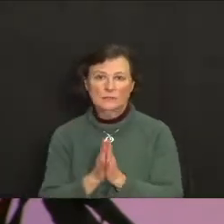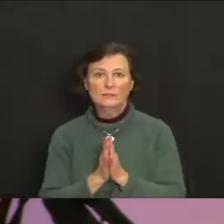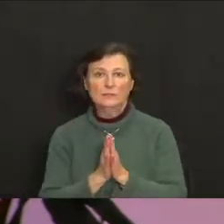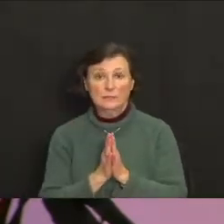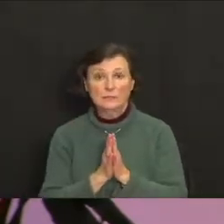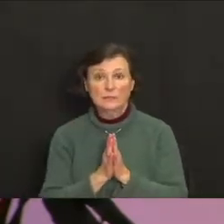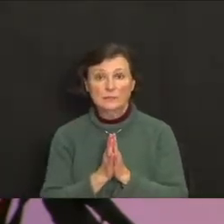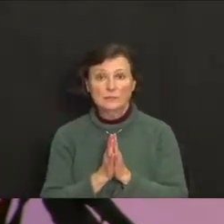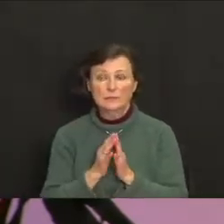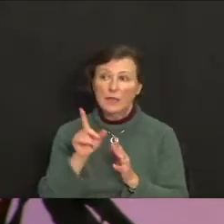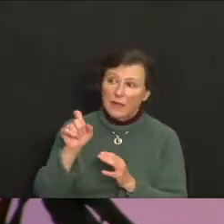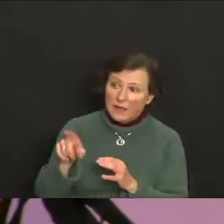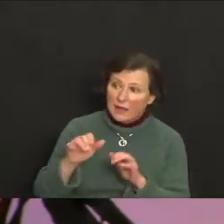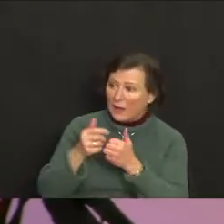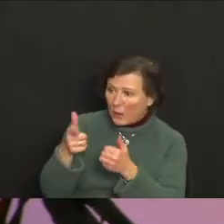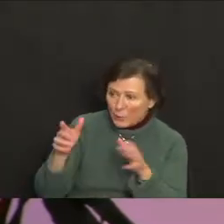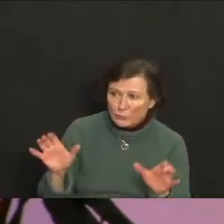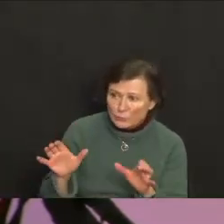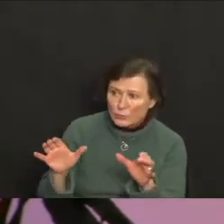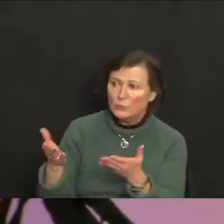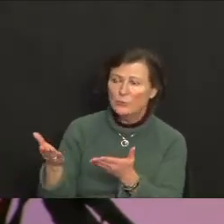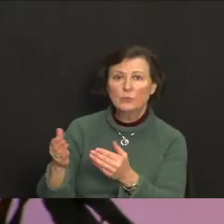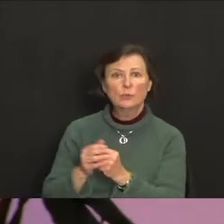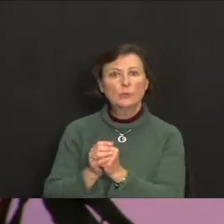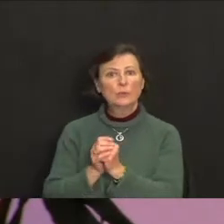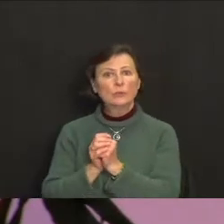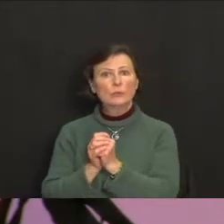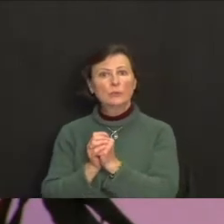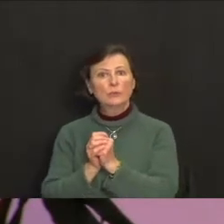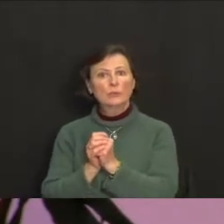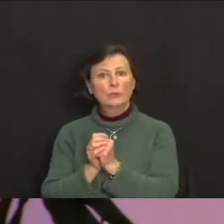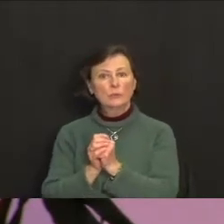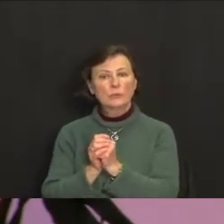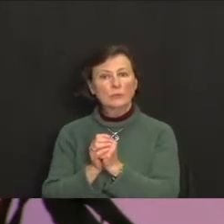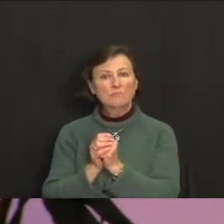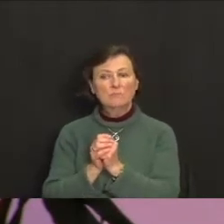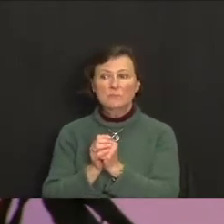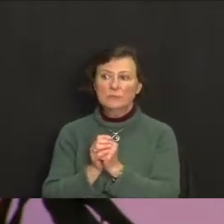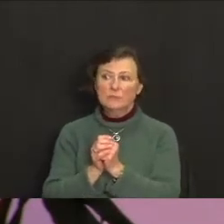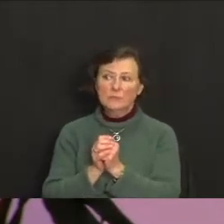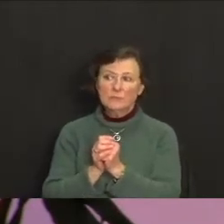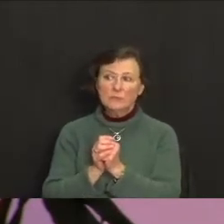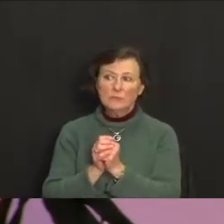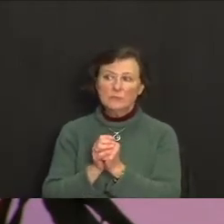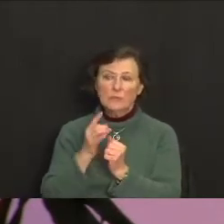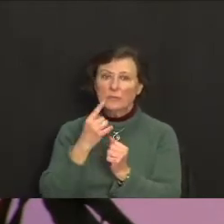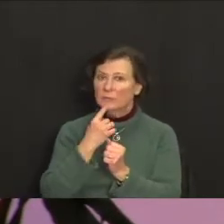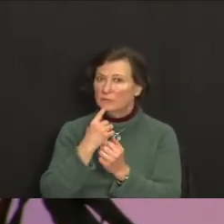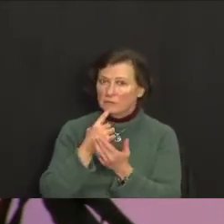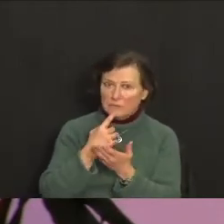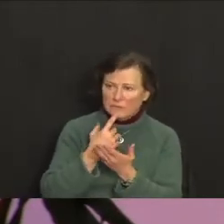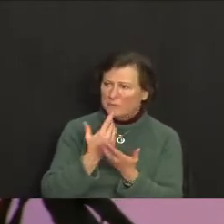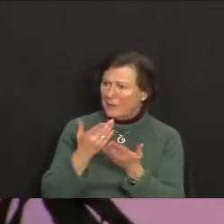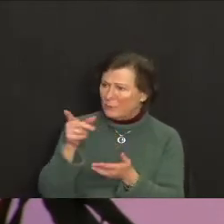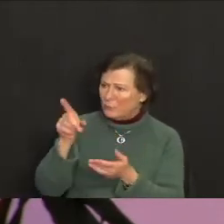asking how they were doing and stating that shouldn't they be home with their family.